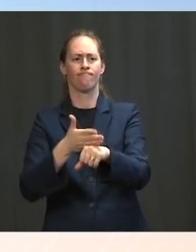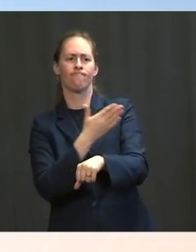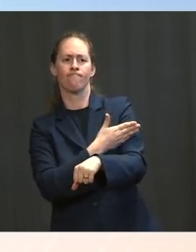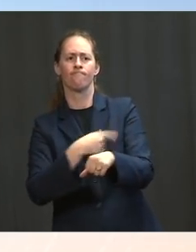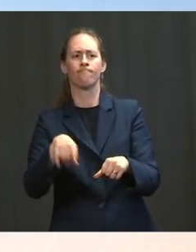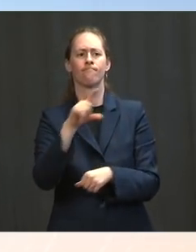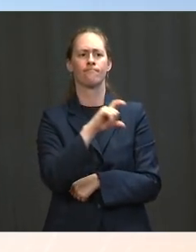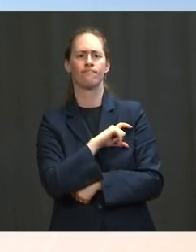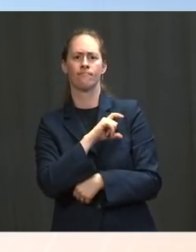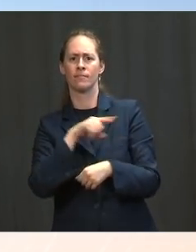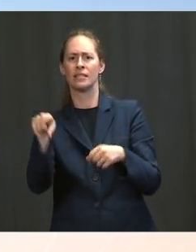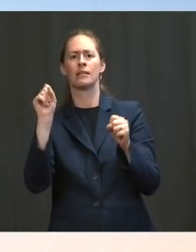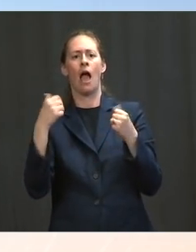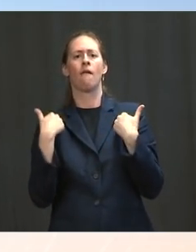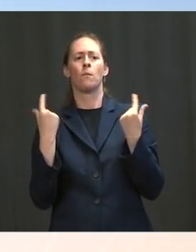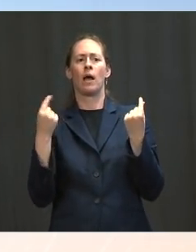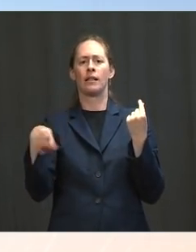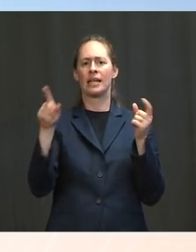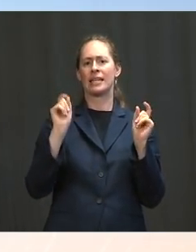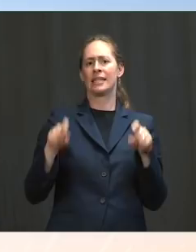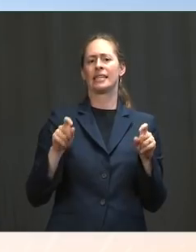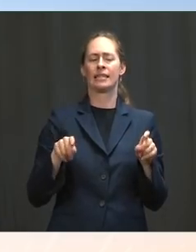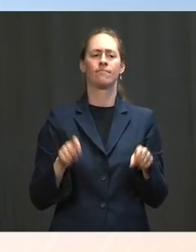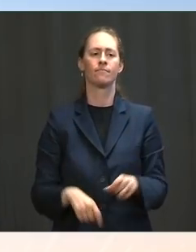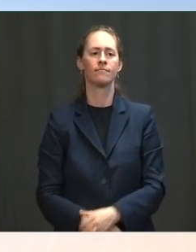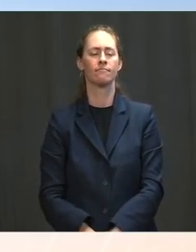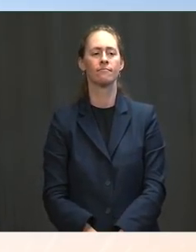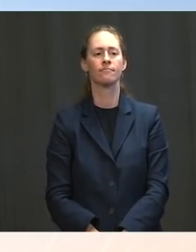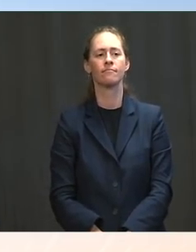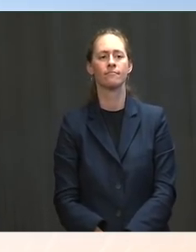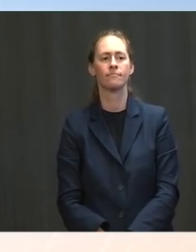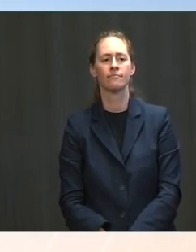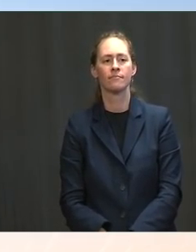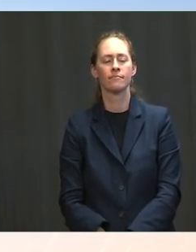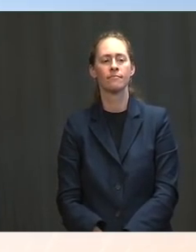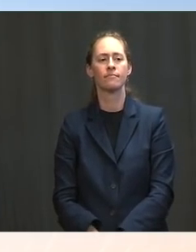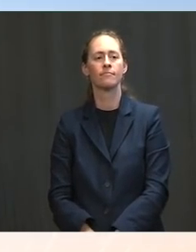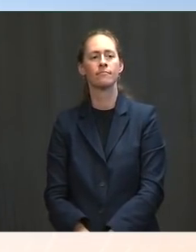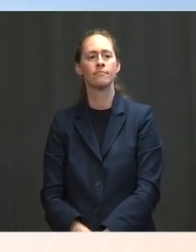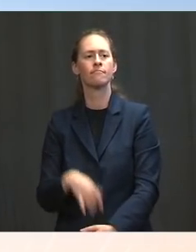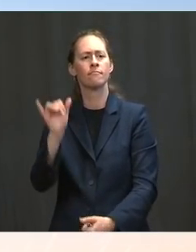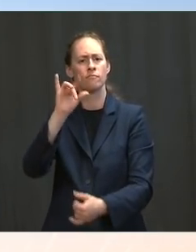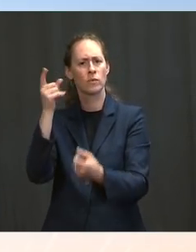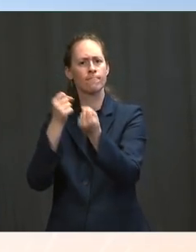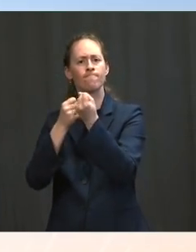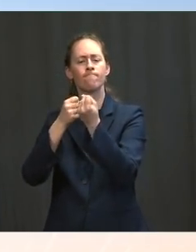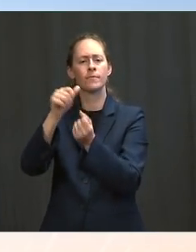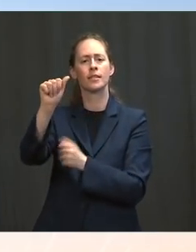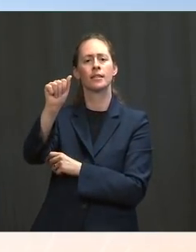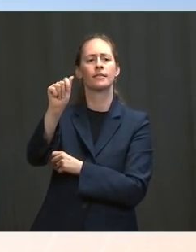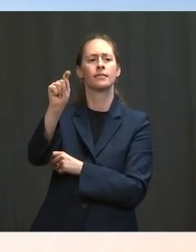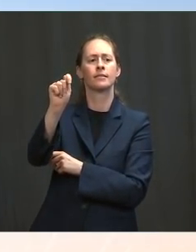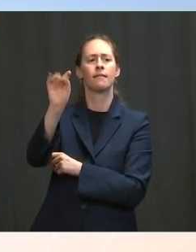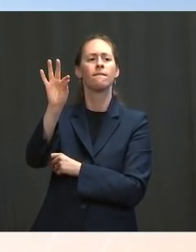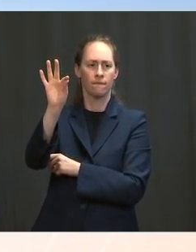He will also continue to work to empower ATF. He's proposed an additional $70 million increase, over the last Trump budget,